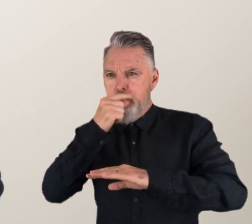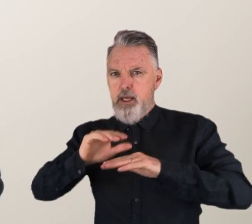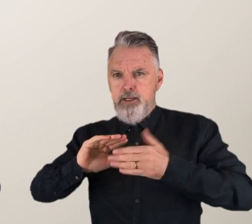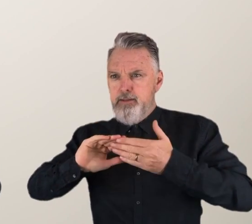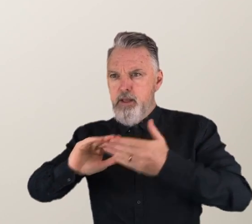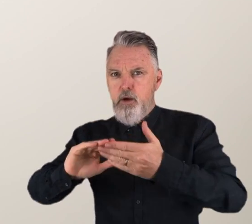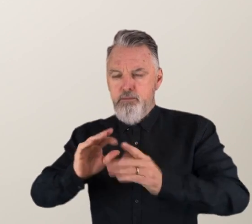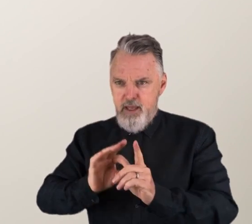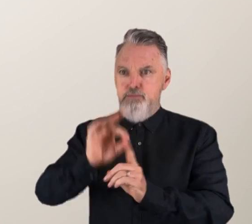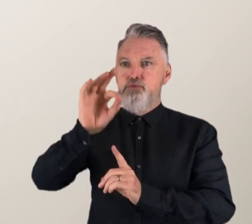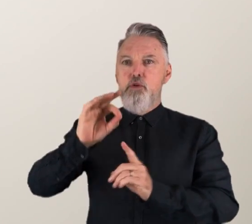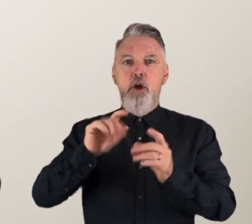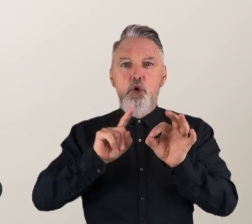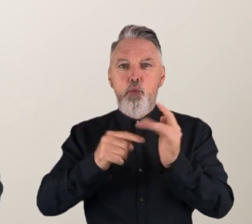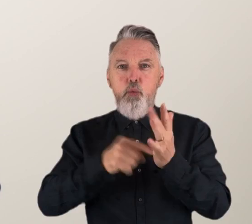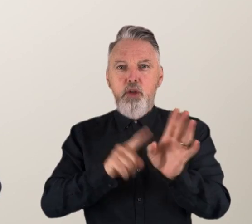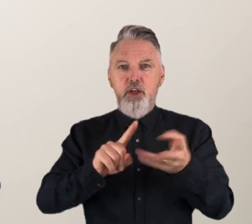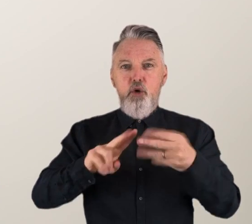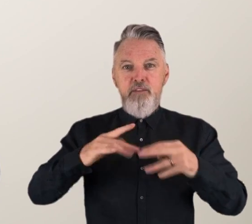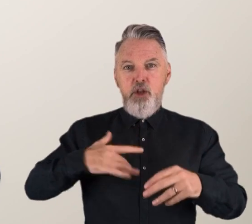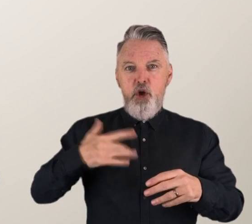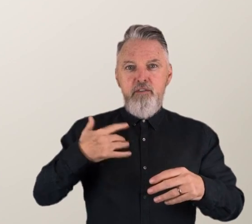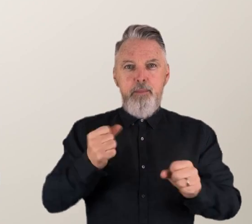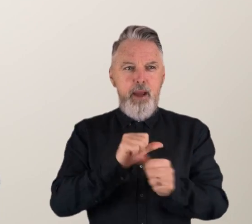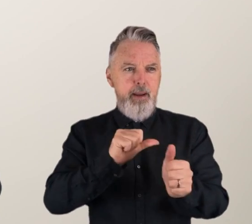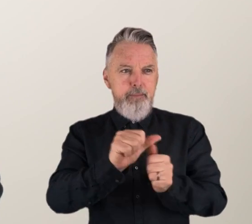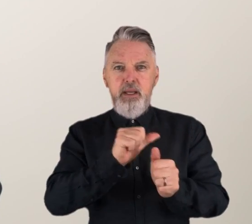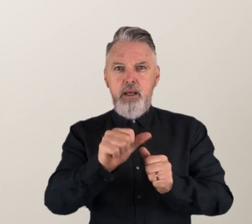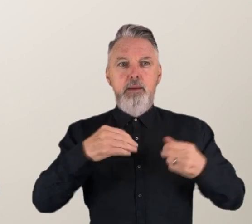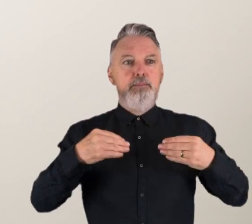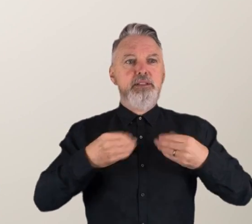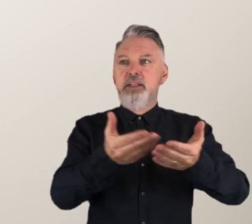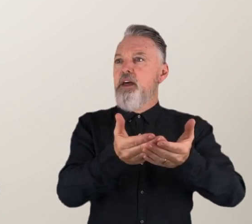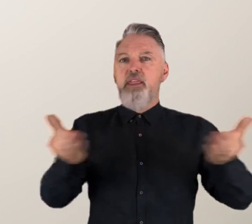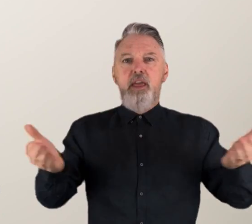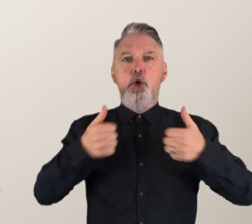stimulate the disability tech sector, and bring truly innovative products and services to market.